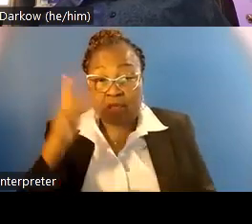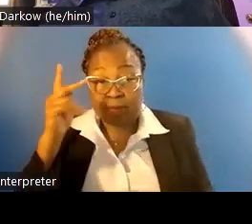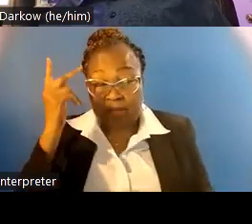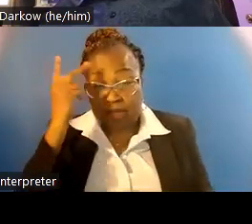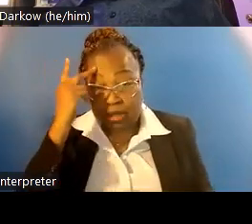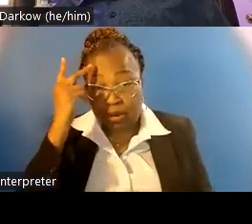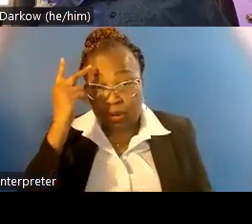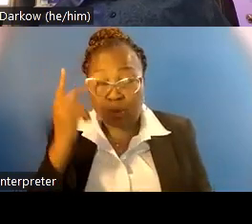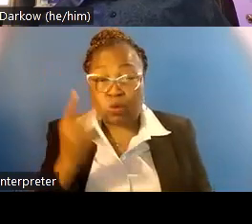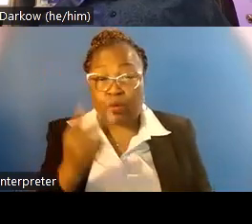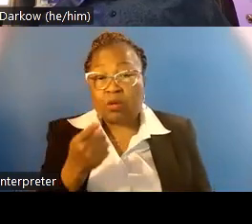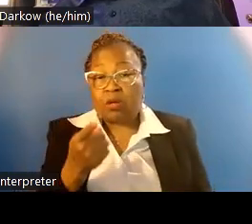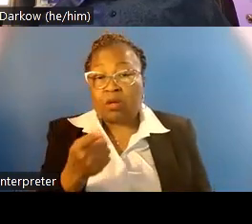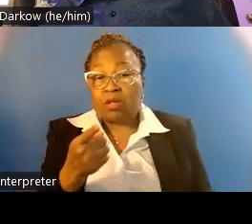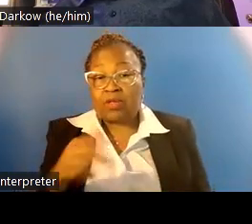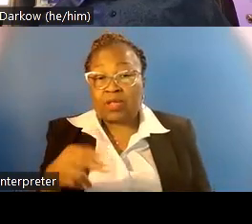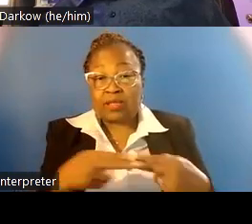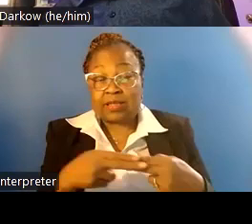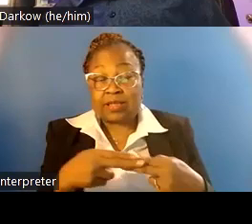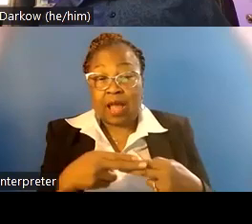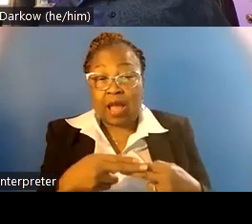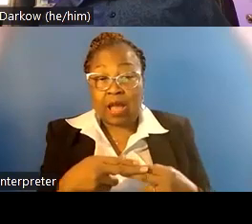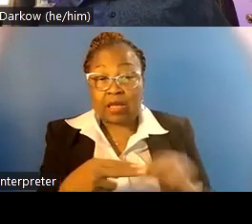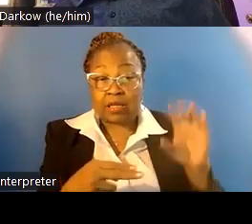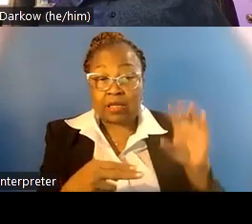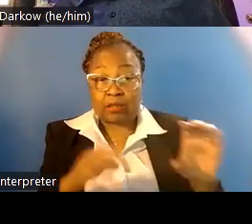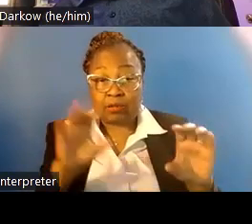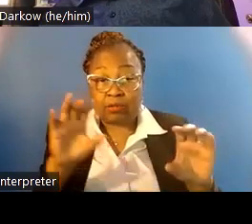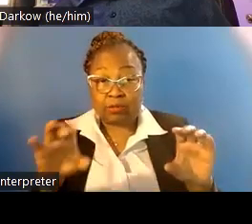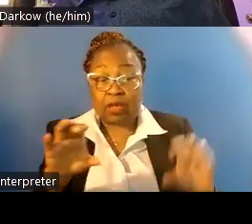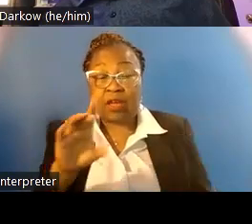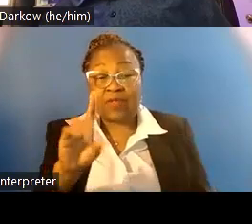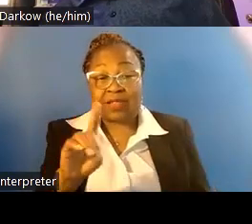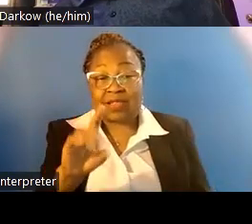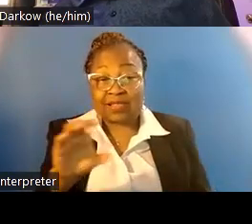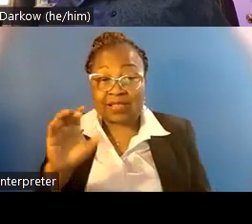on this slide are two images from the DCC's social media.